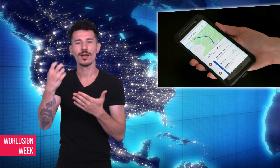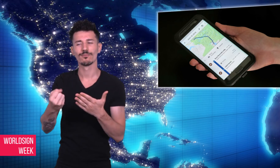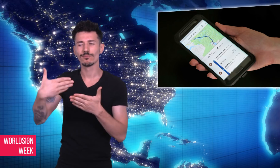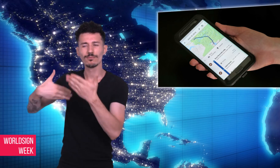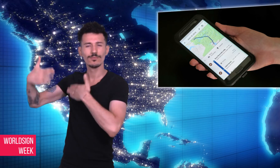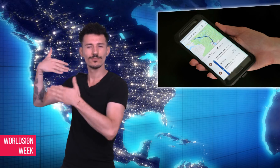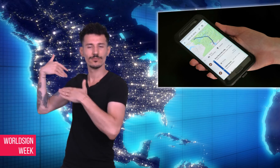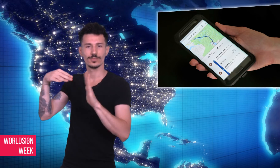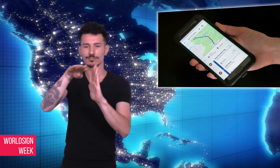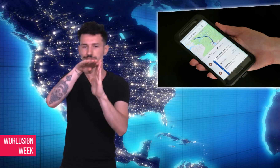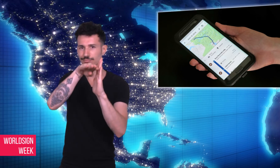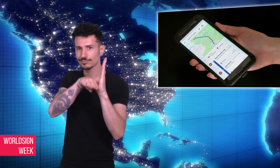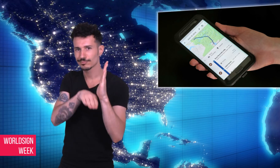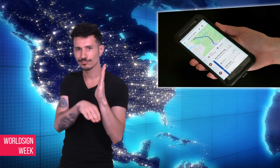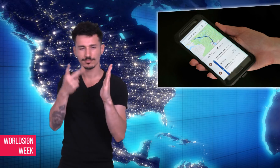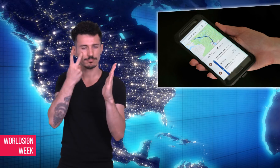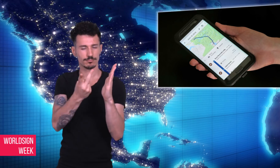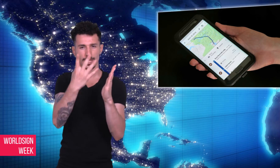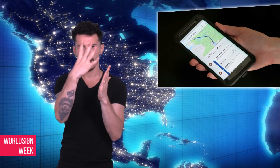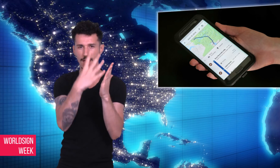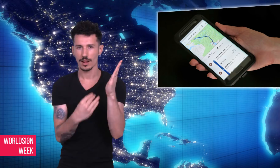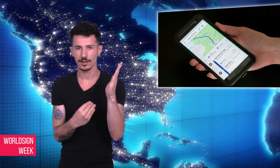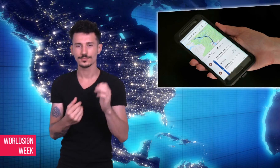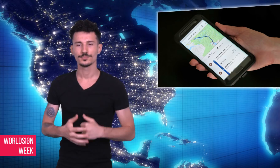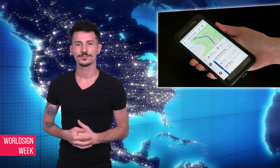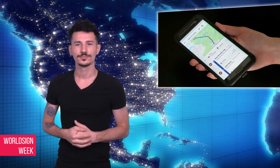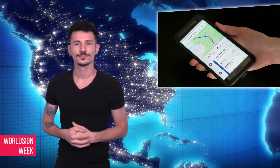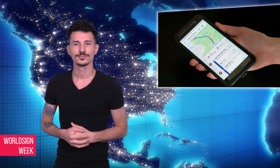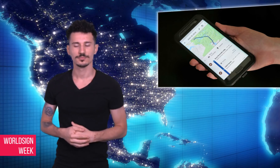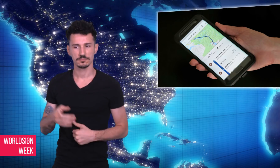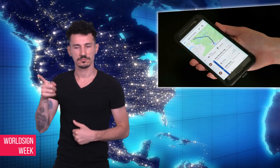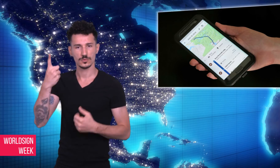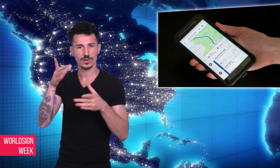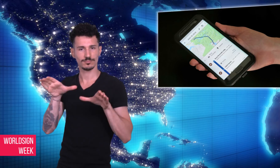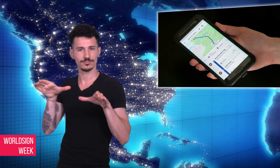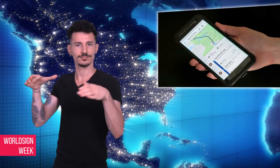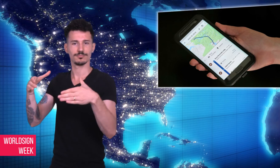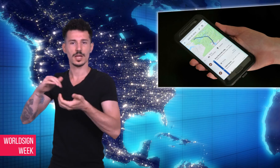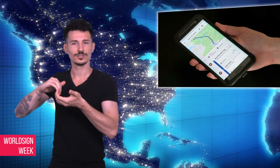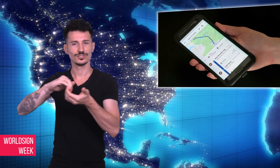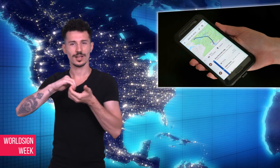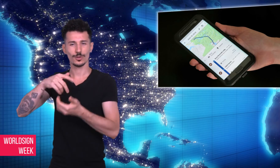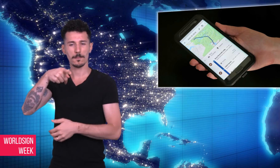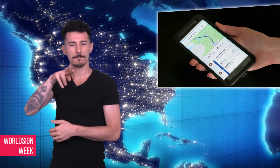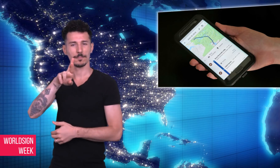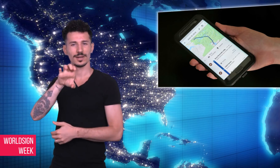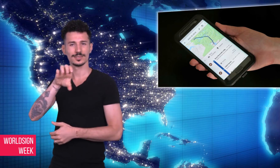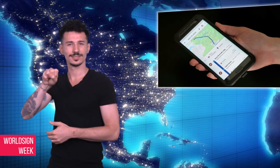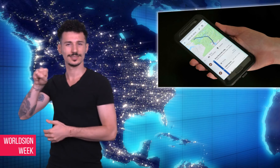paused them according to investigation by Associated Press. Google notes the